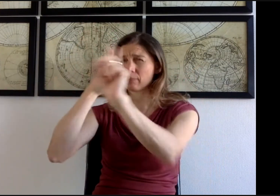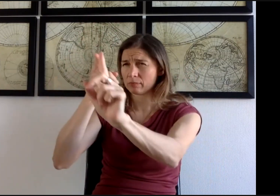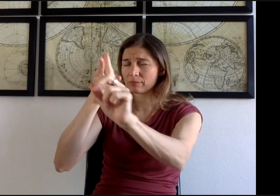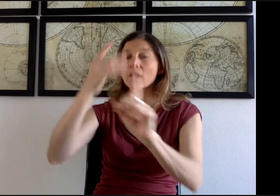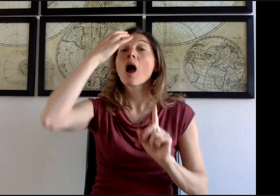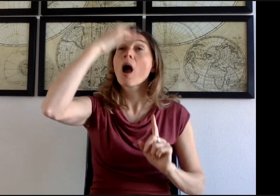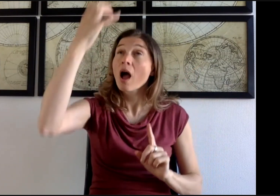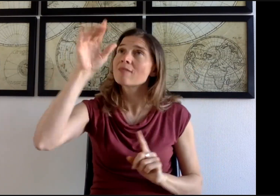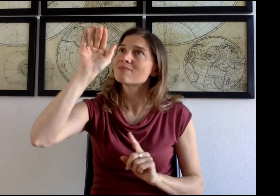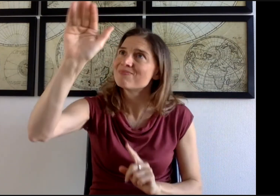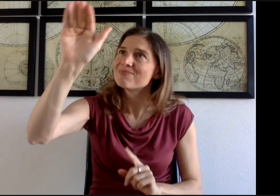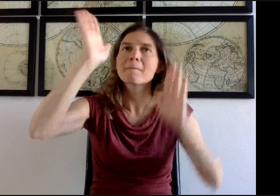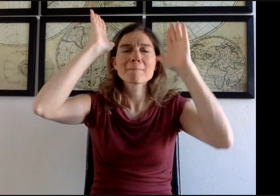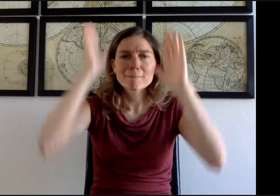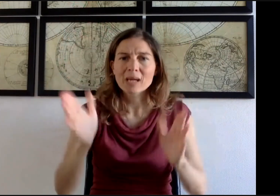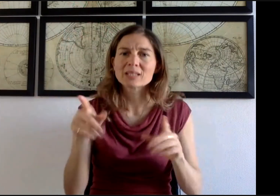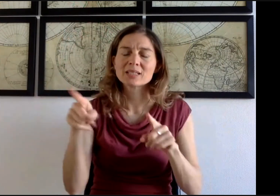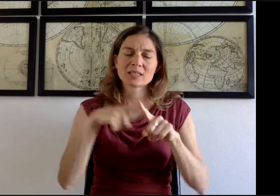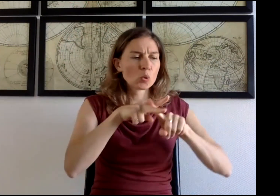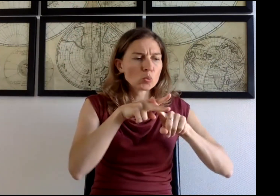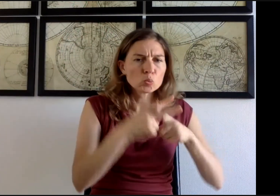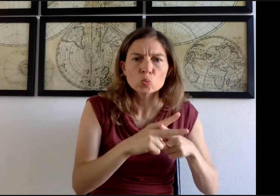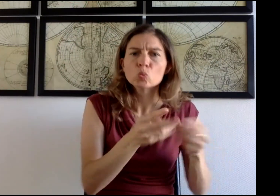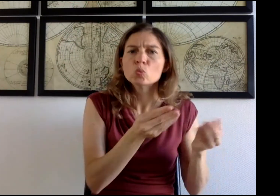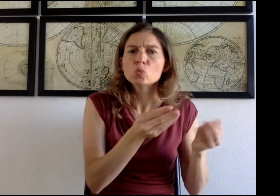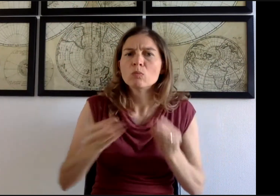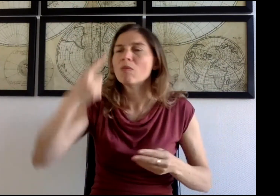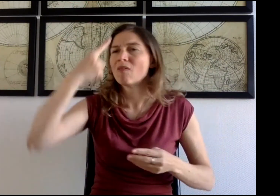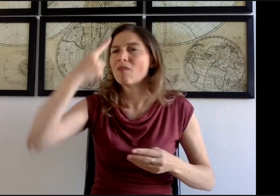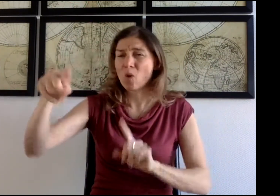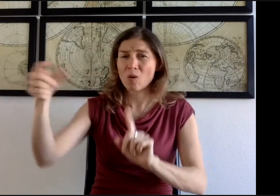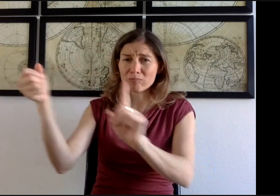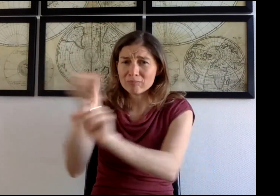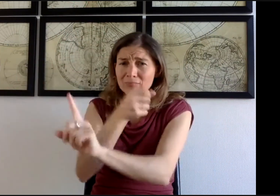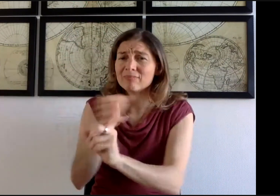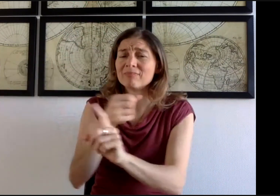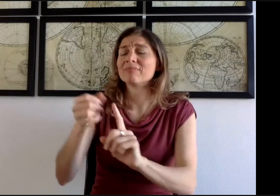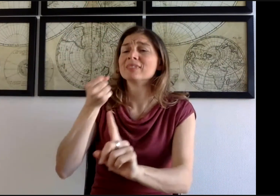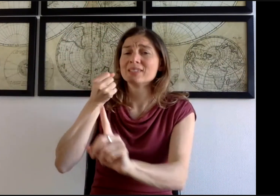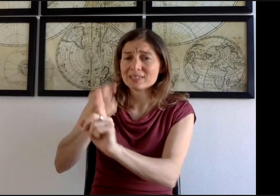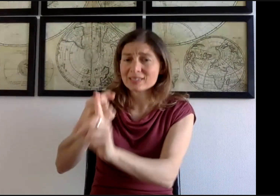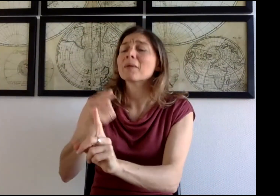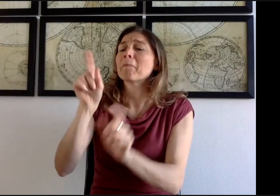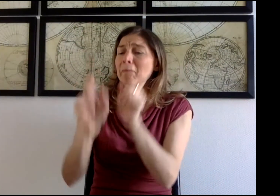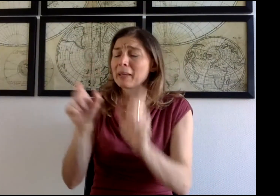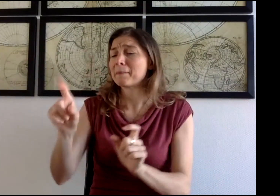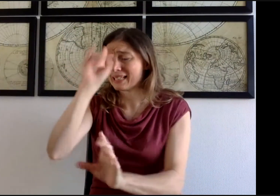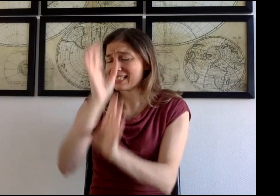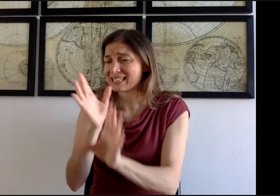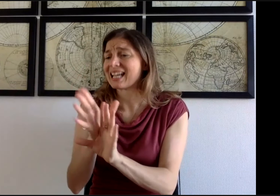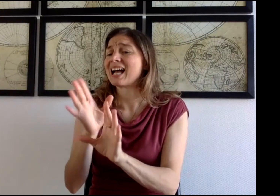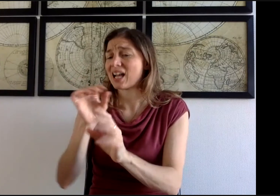to monitor the risk of violence and abuse of people with psychosocial disabilities including those in institutions.